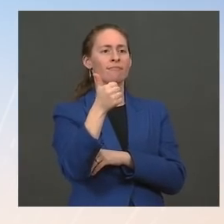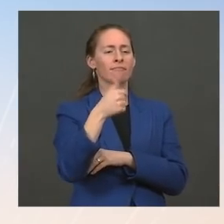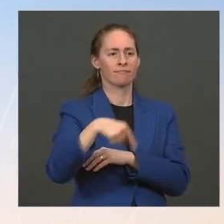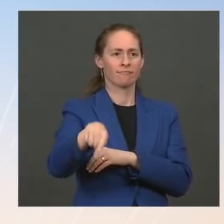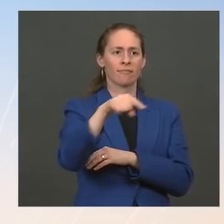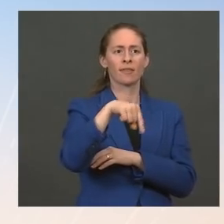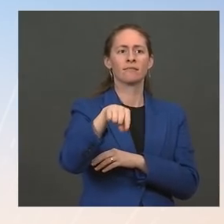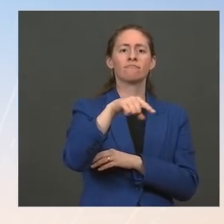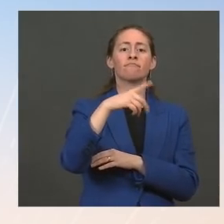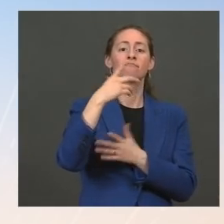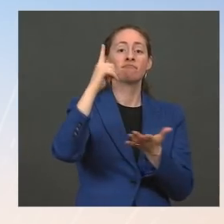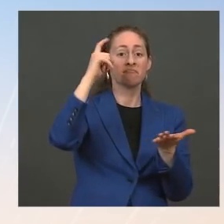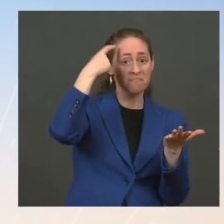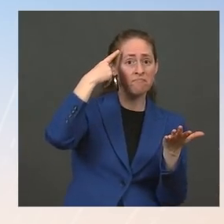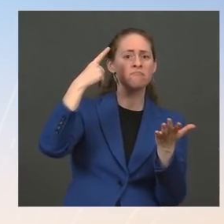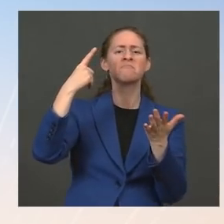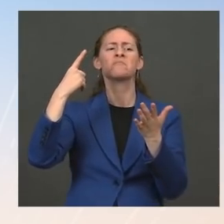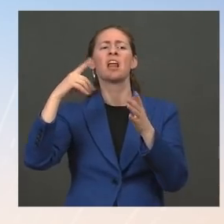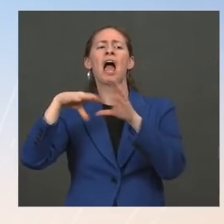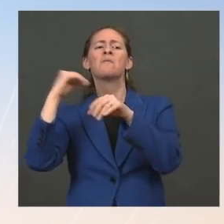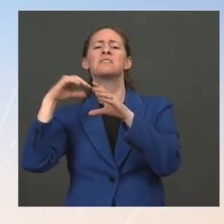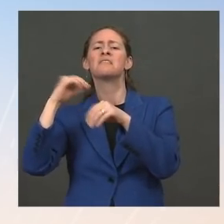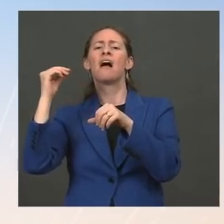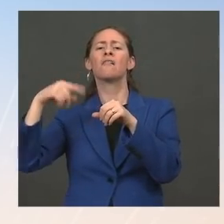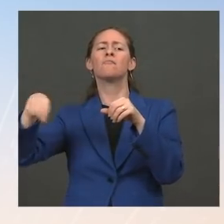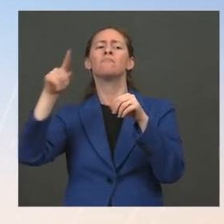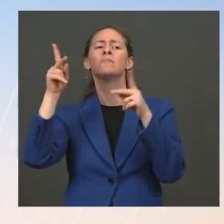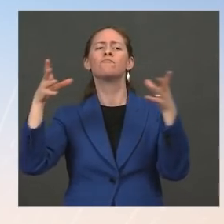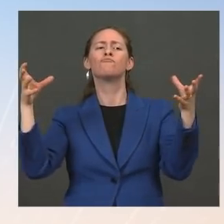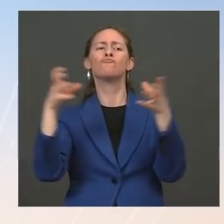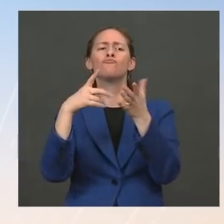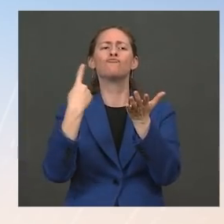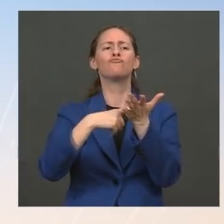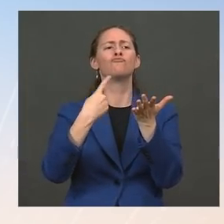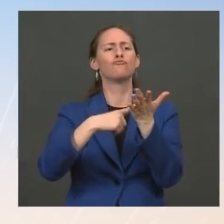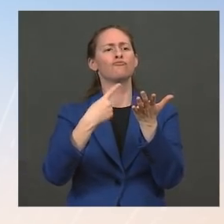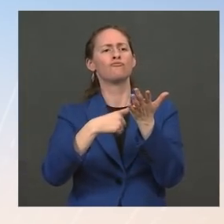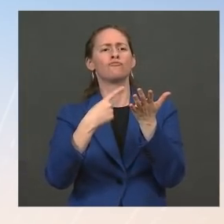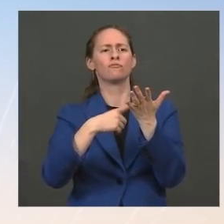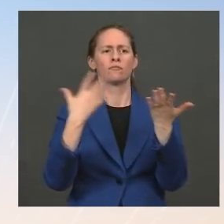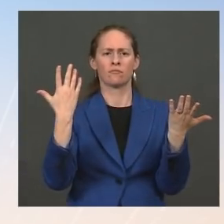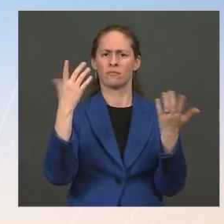for democratic renewal around the world. It will bring together 110 governments representing